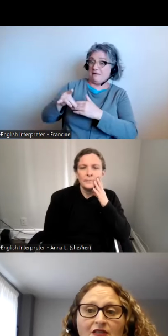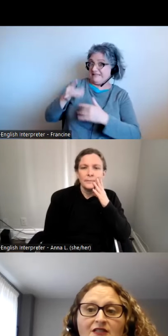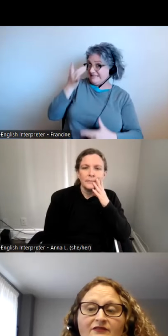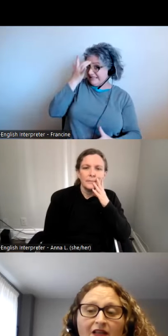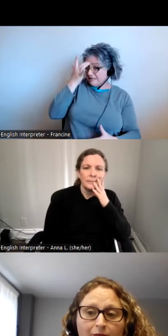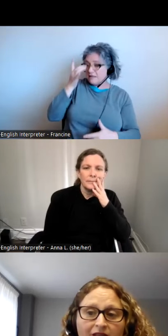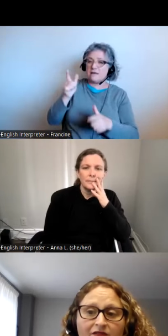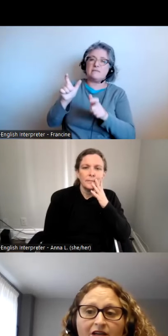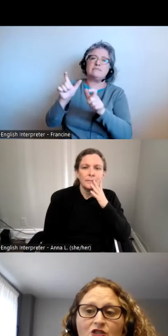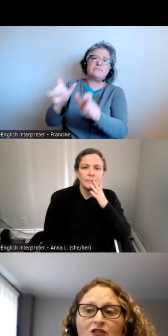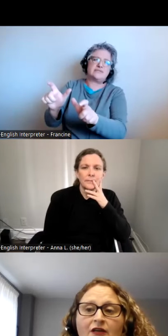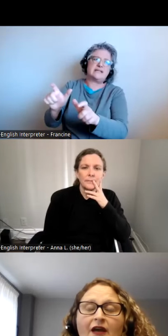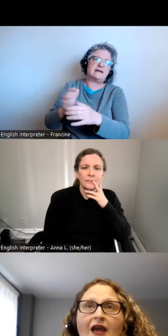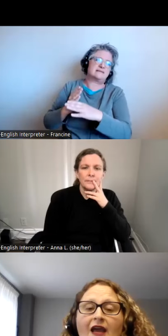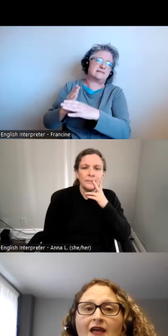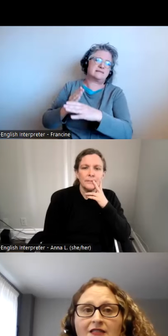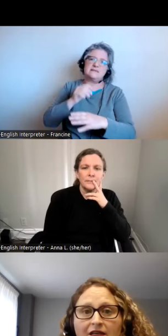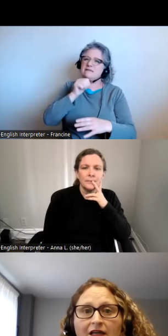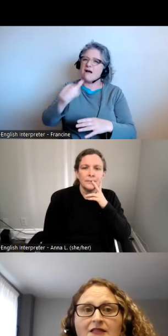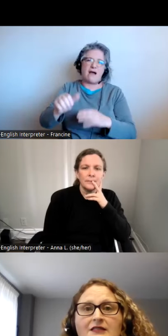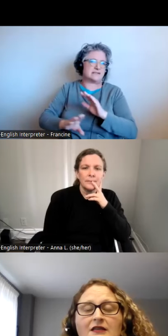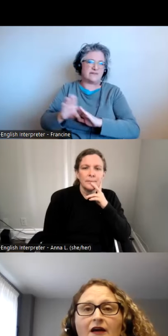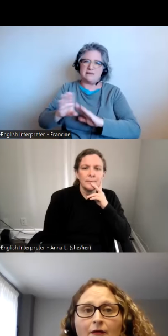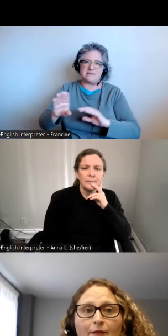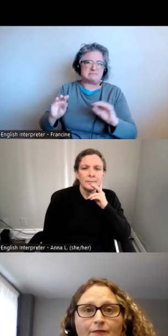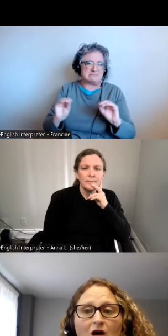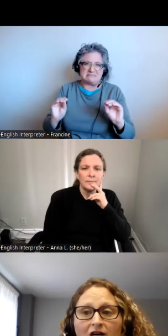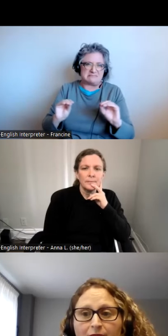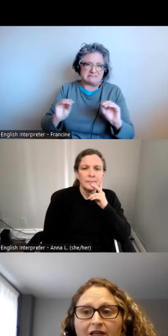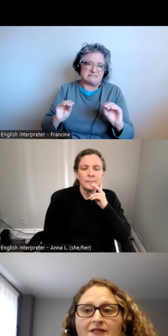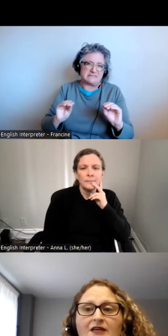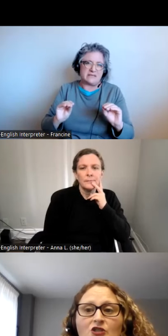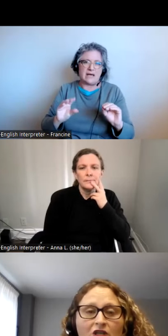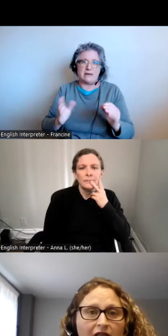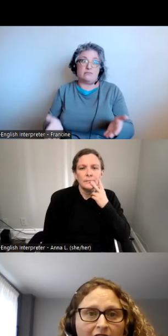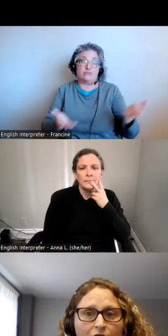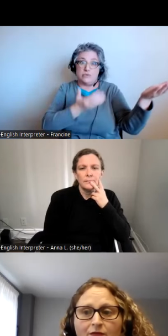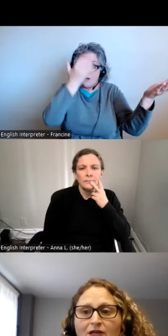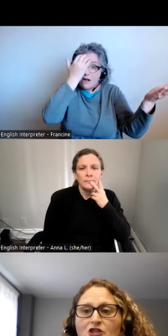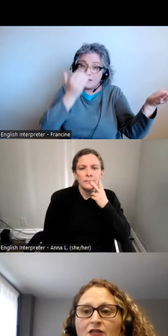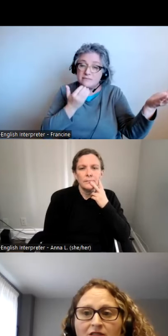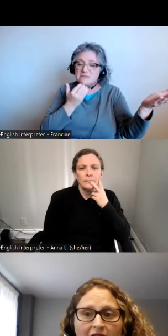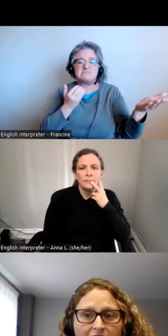of life if they are exposed to Covid- 19. It helps them against